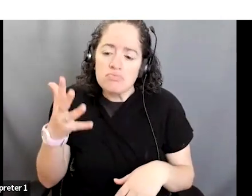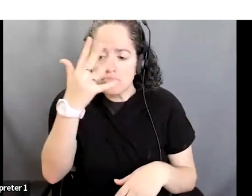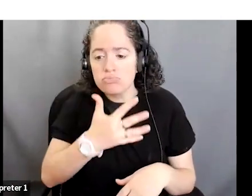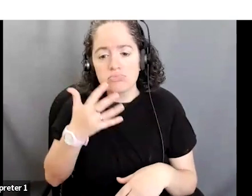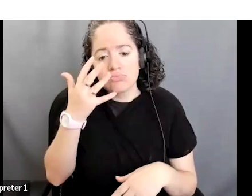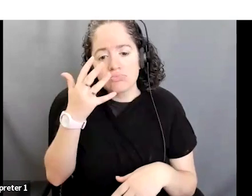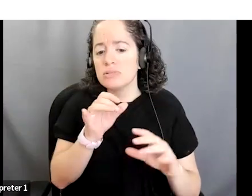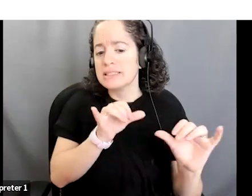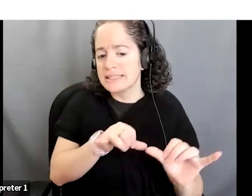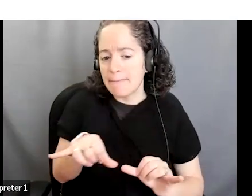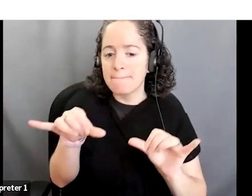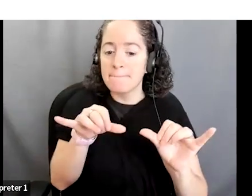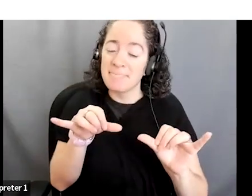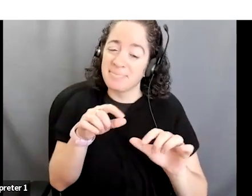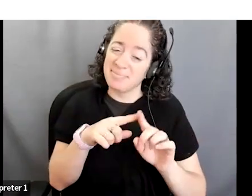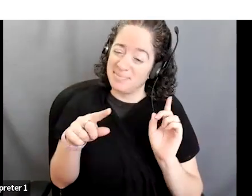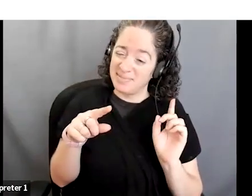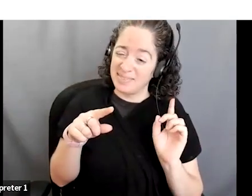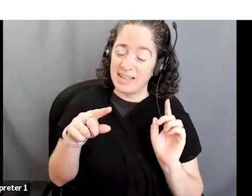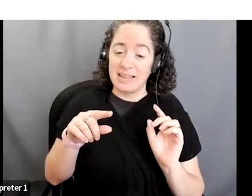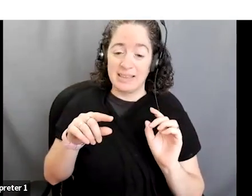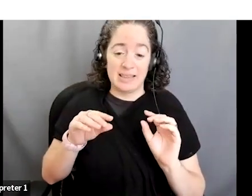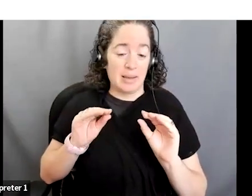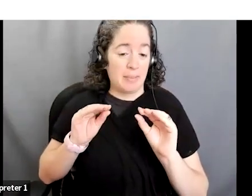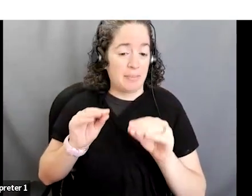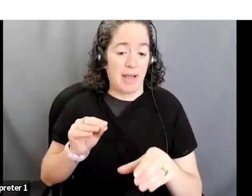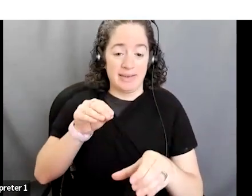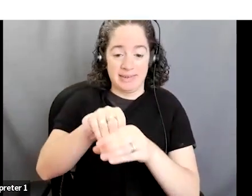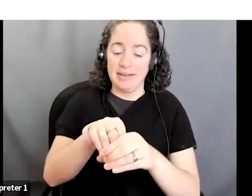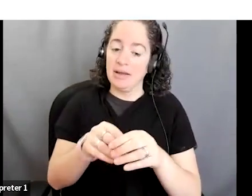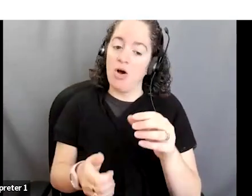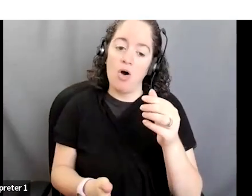Most of these form plugins overrode my theme settings